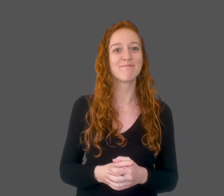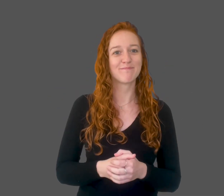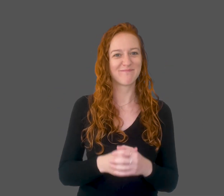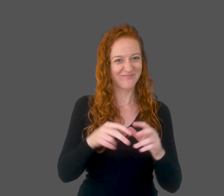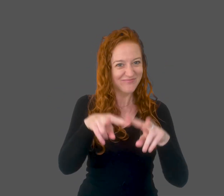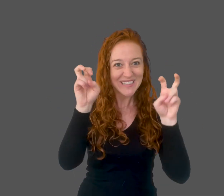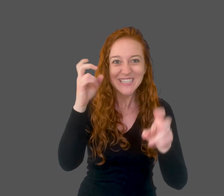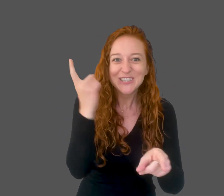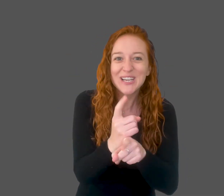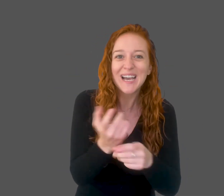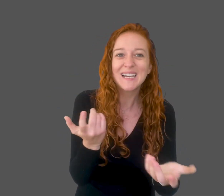Vee, right?!